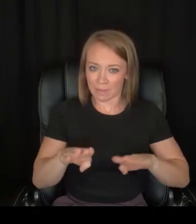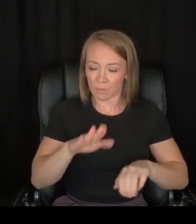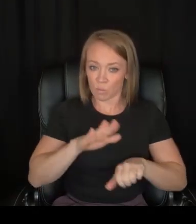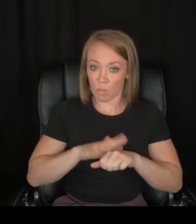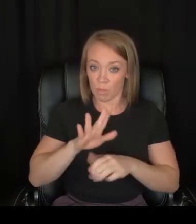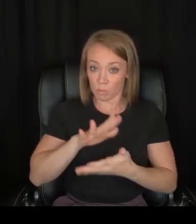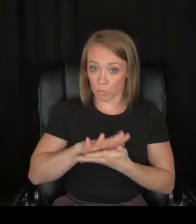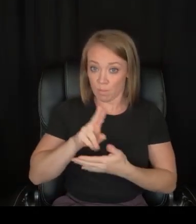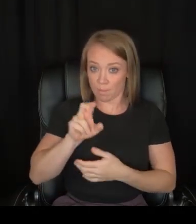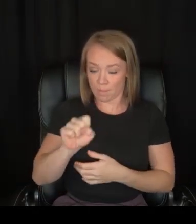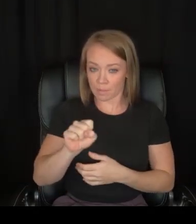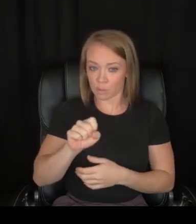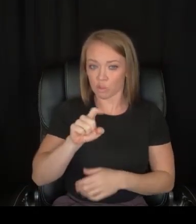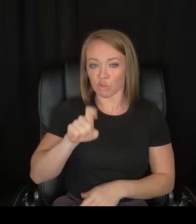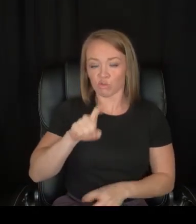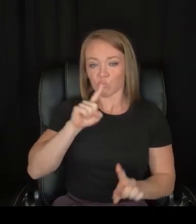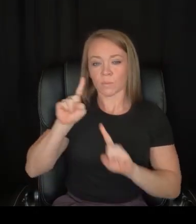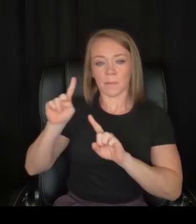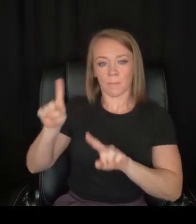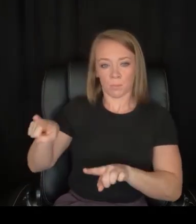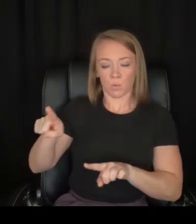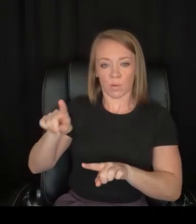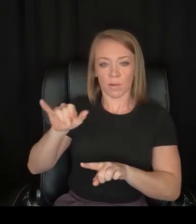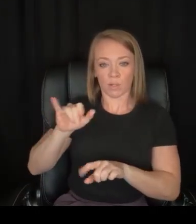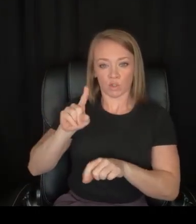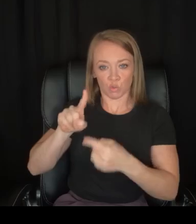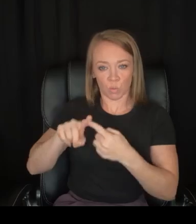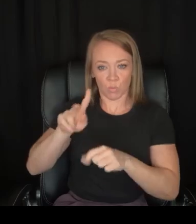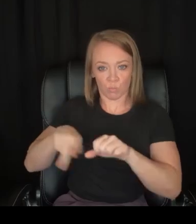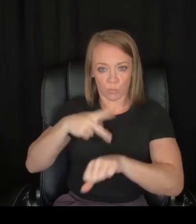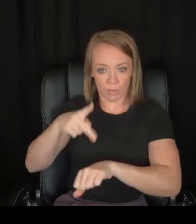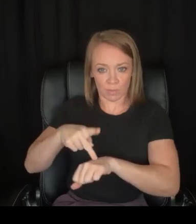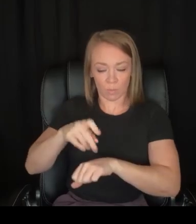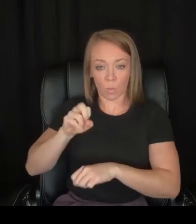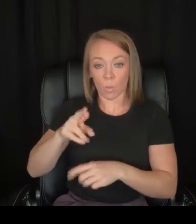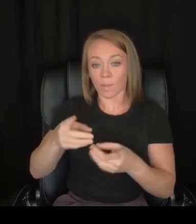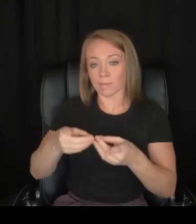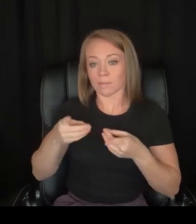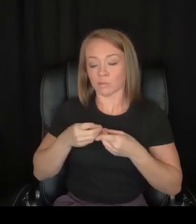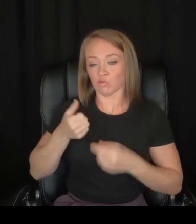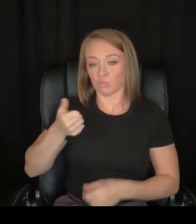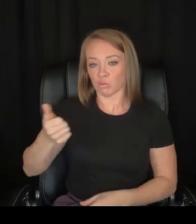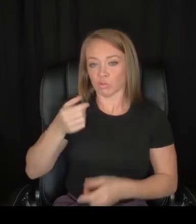they should report this behavior to the school principal or the district's transportation director.